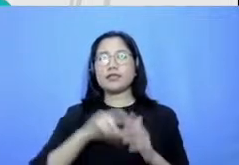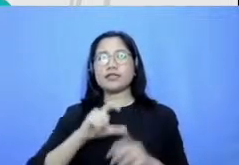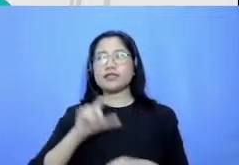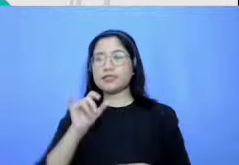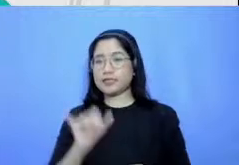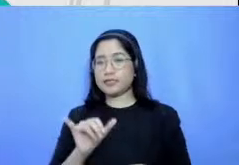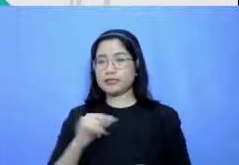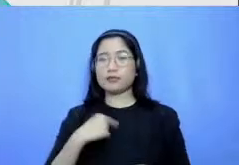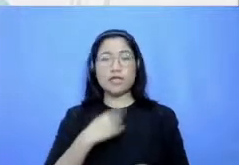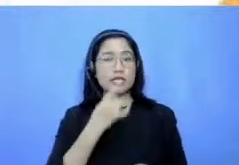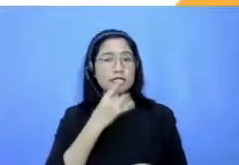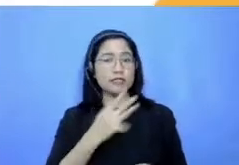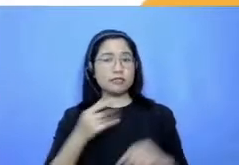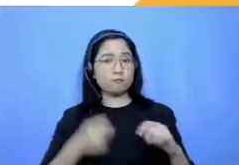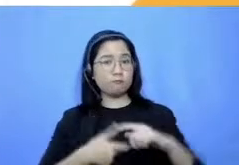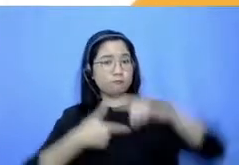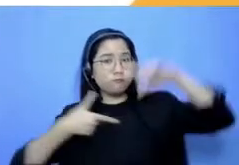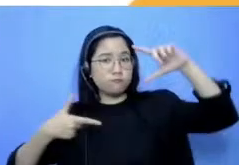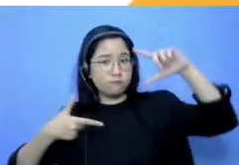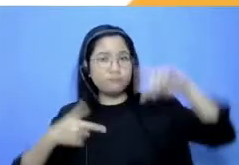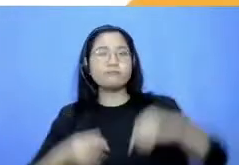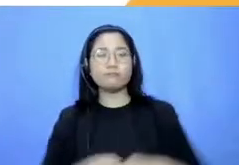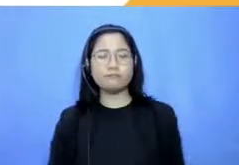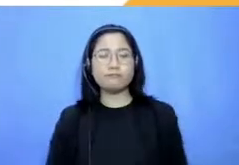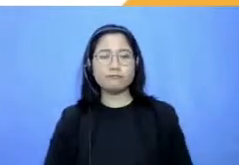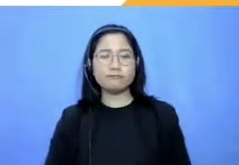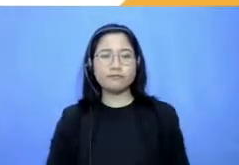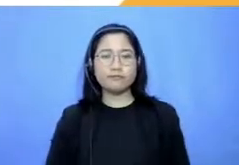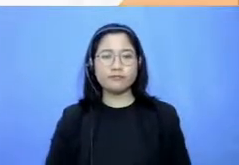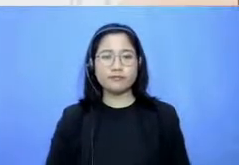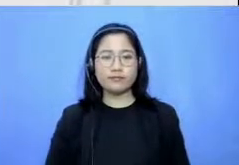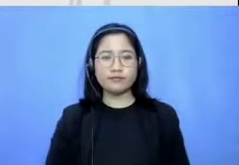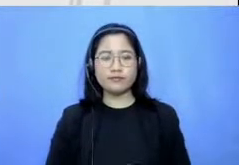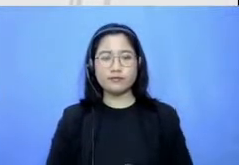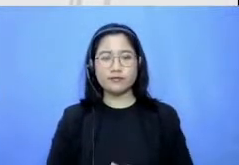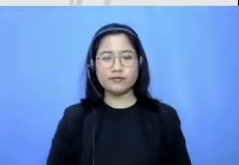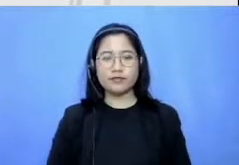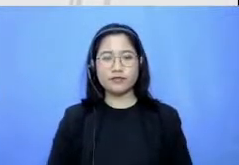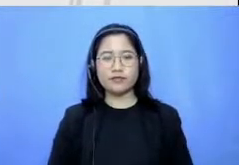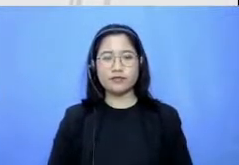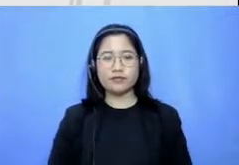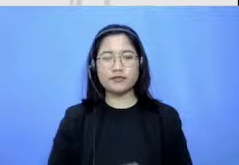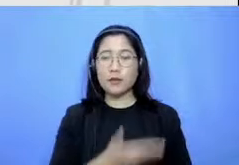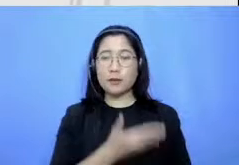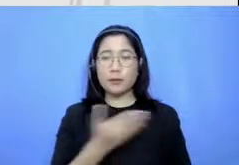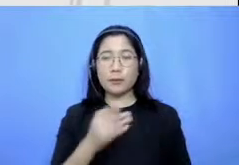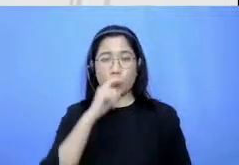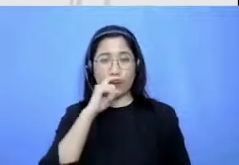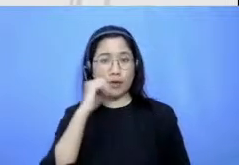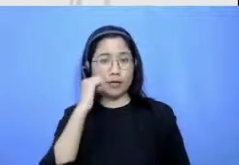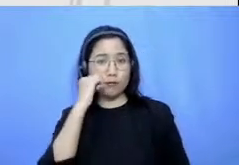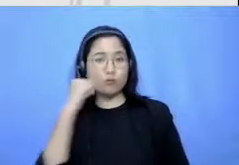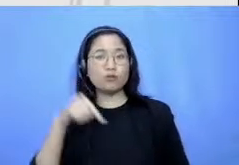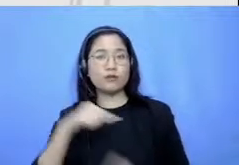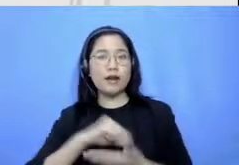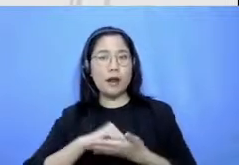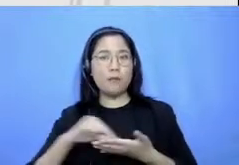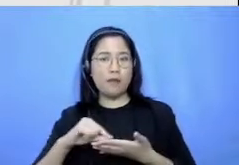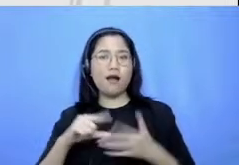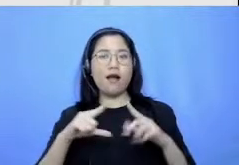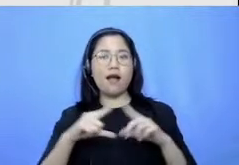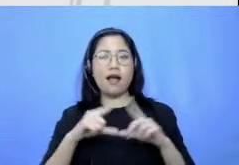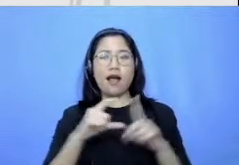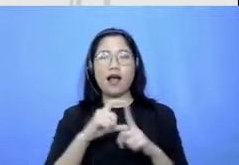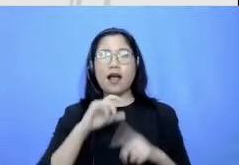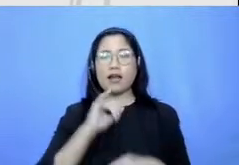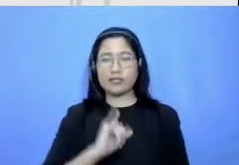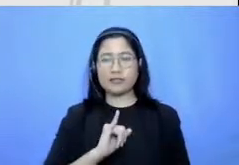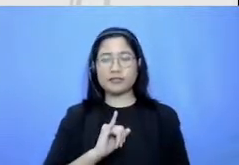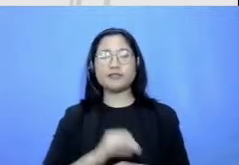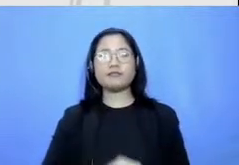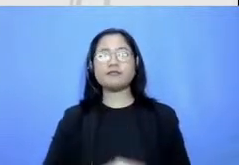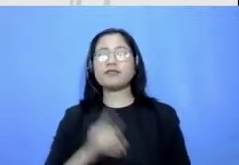Mrs. Introduce my name is Adi Respati, I'm from webcore Duh my Foredi website